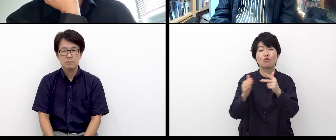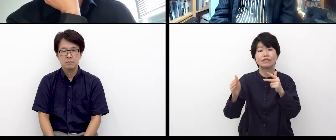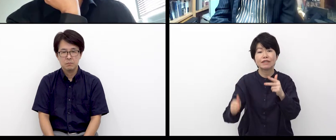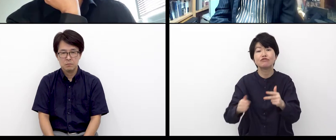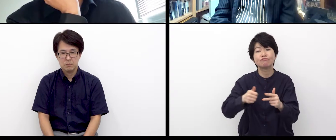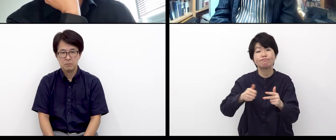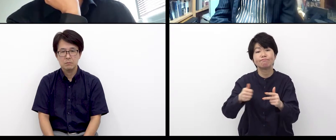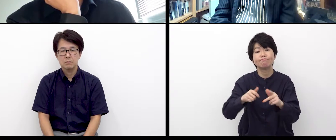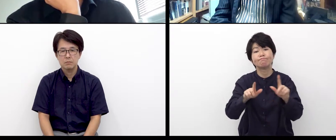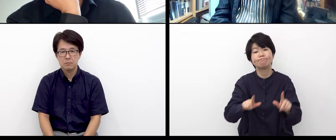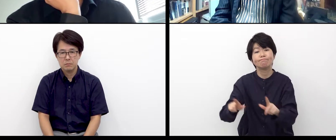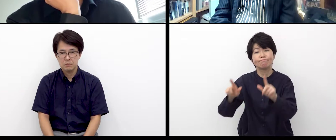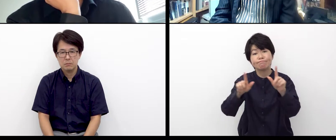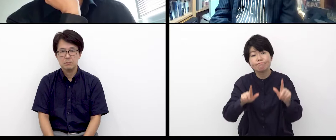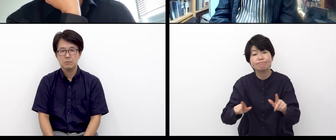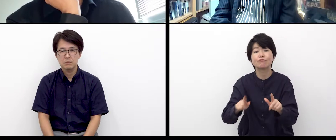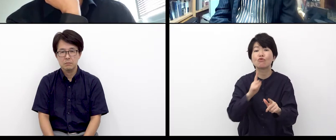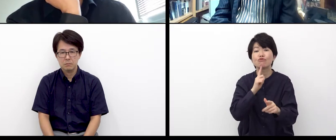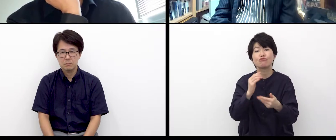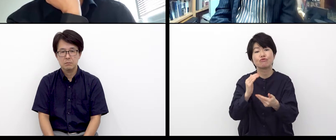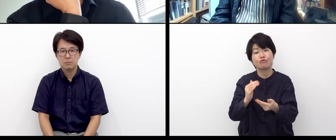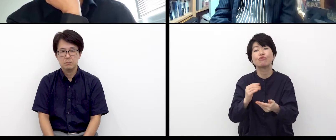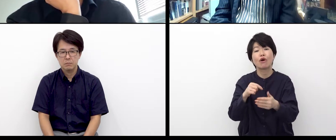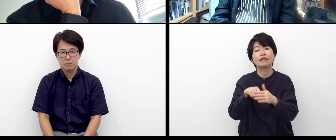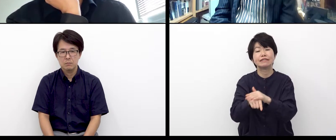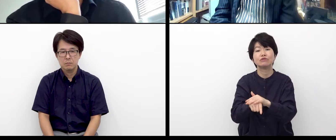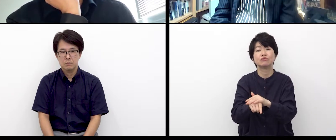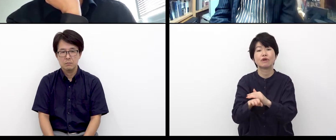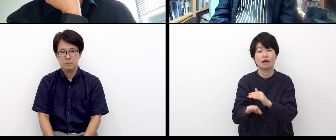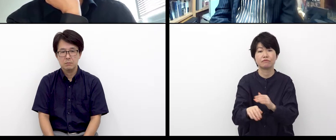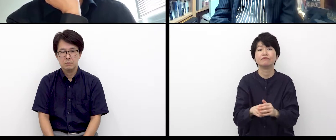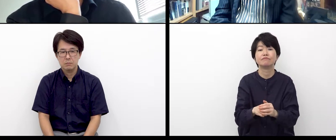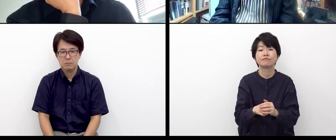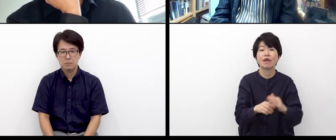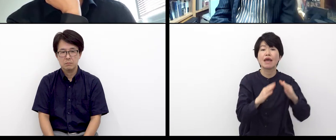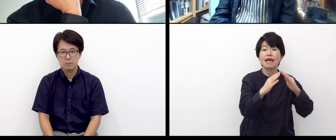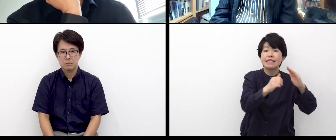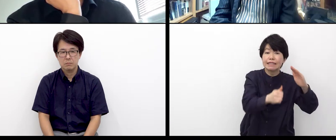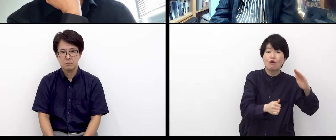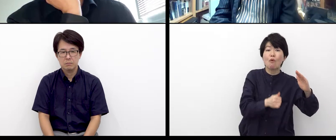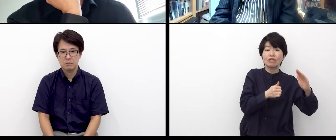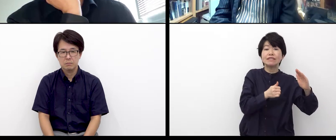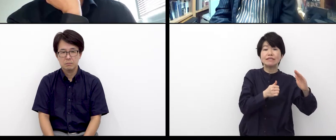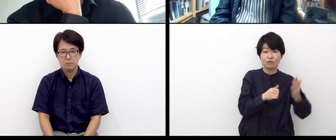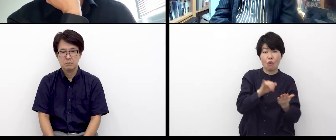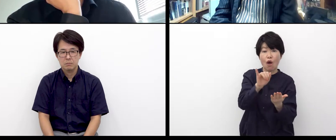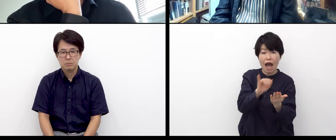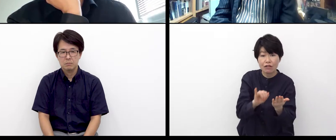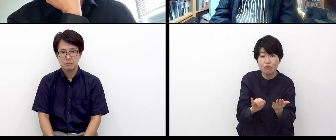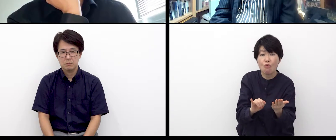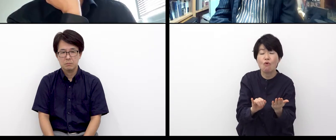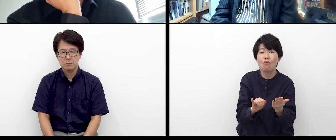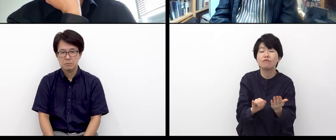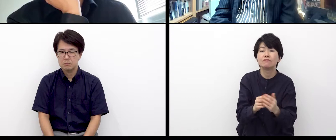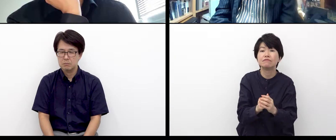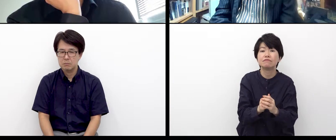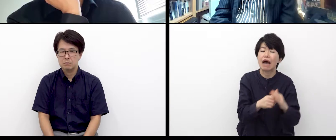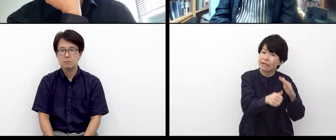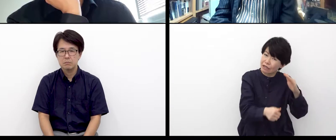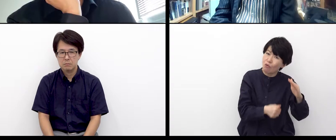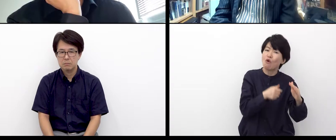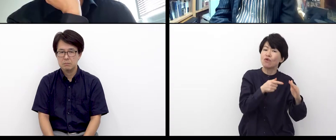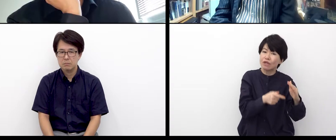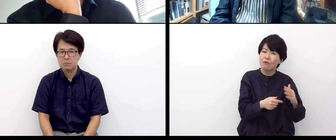which is important. Like this, “hikikomori” and art were compatible with each other,